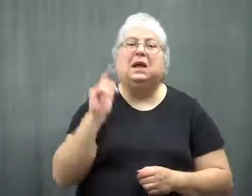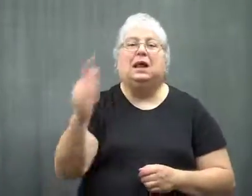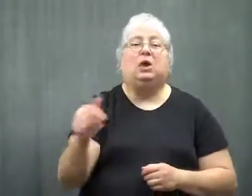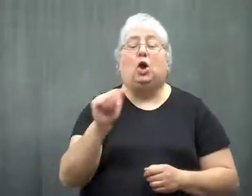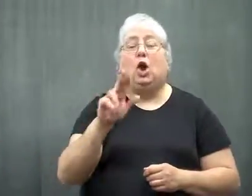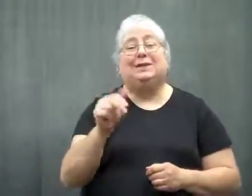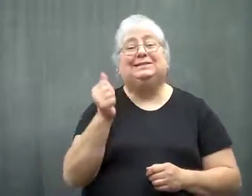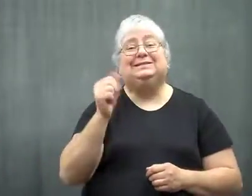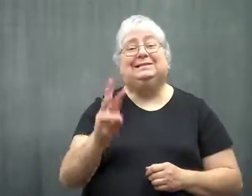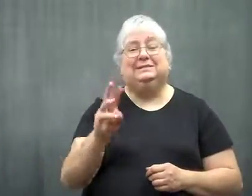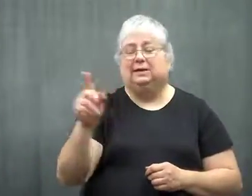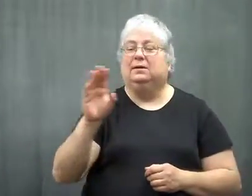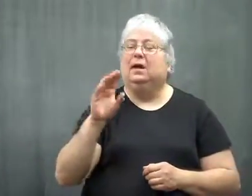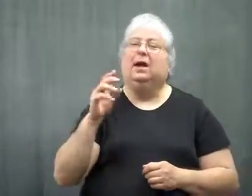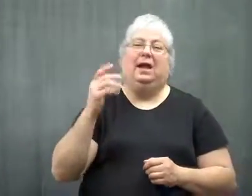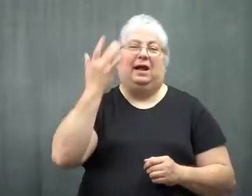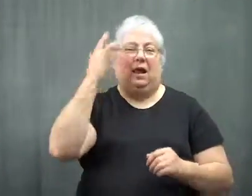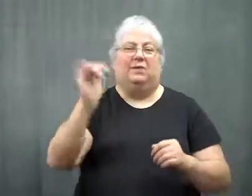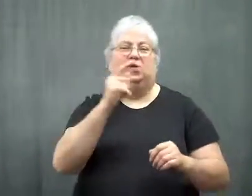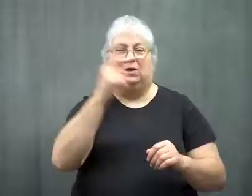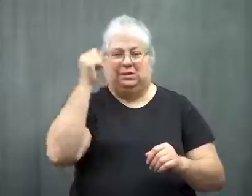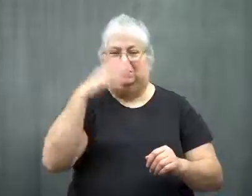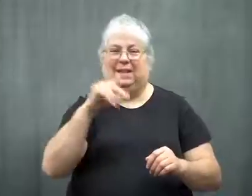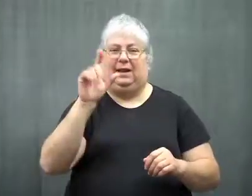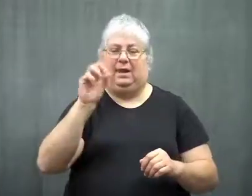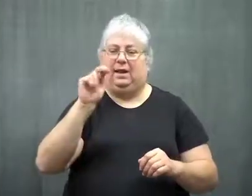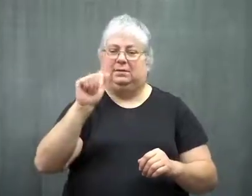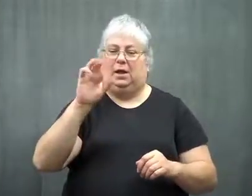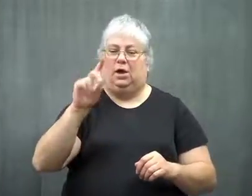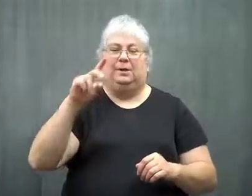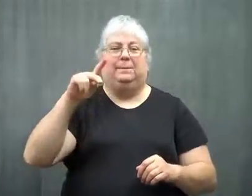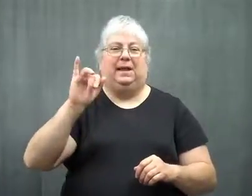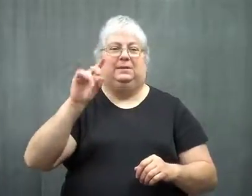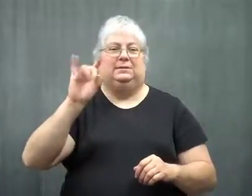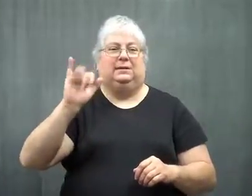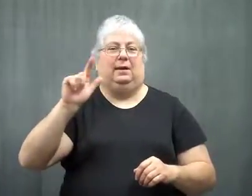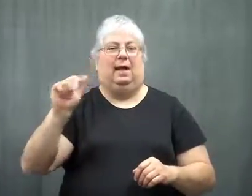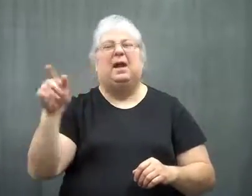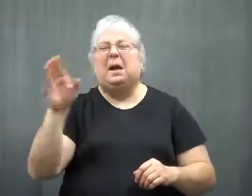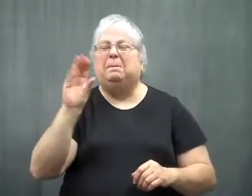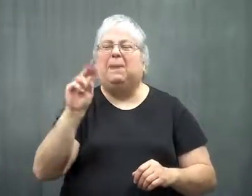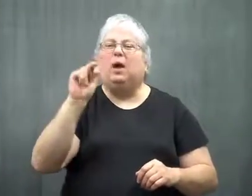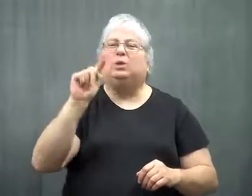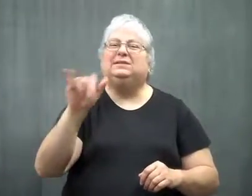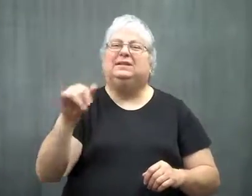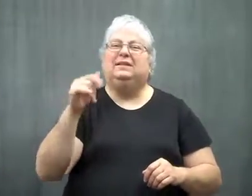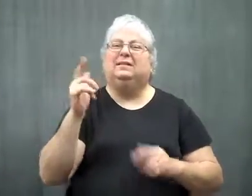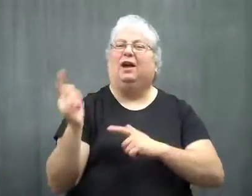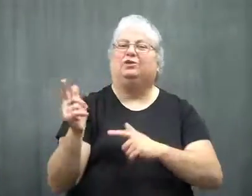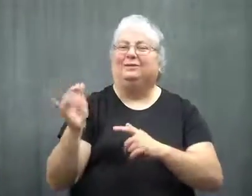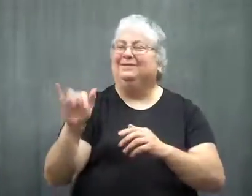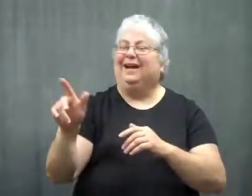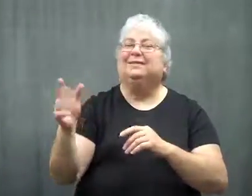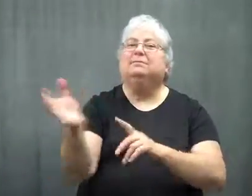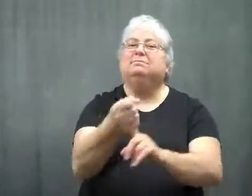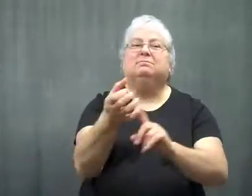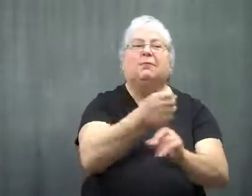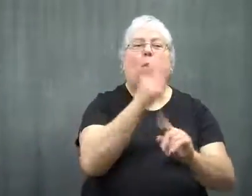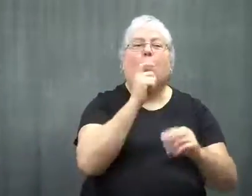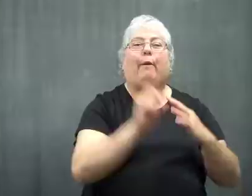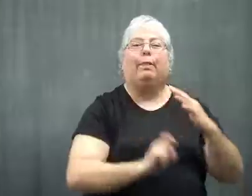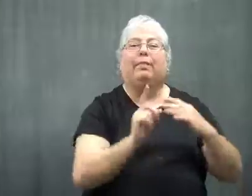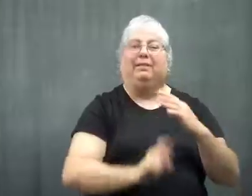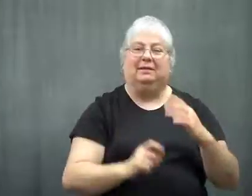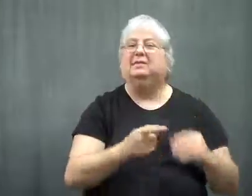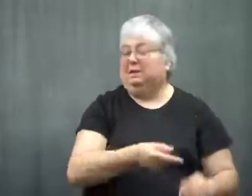On August 16, Leonard Padilla, a California bounty hunter,